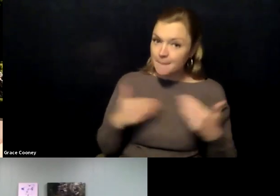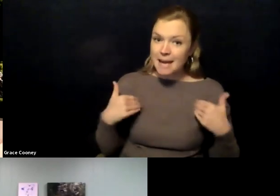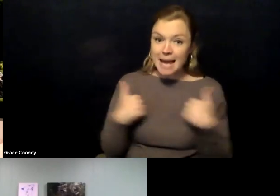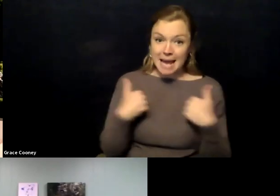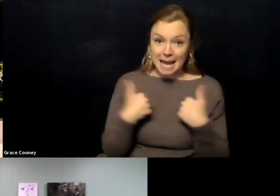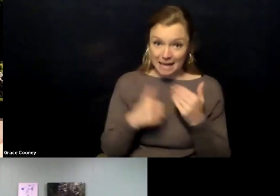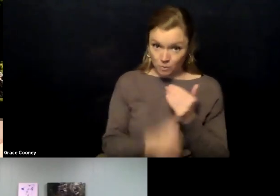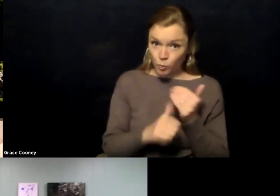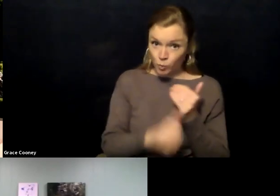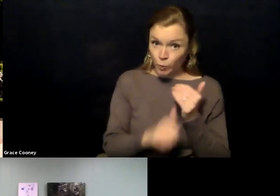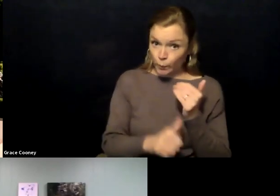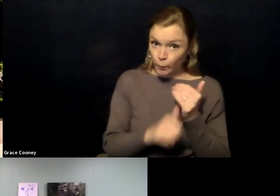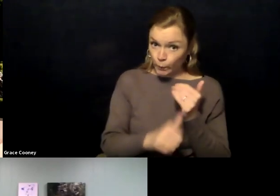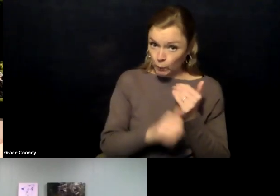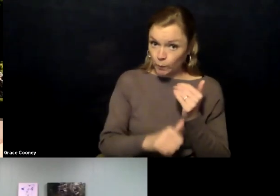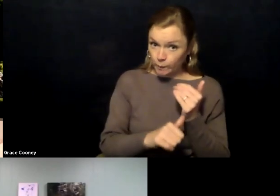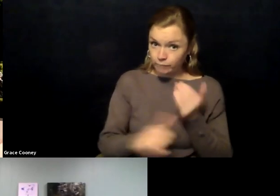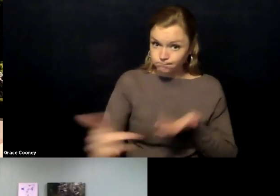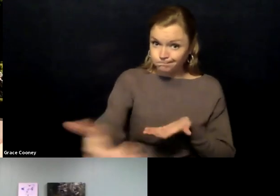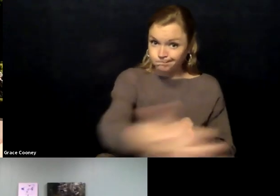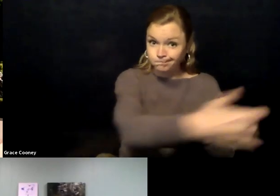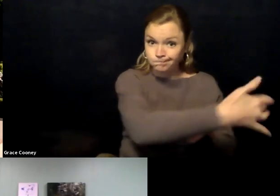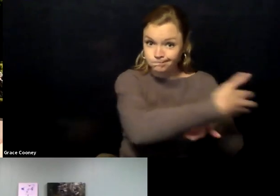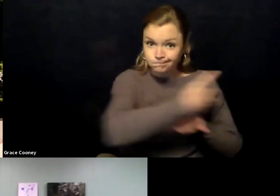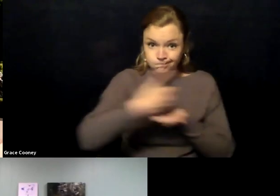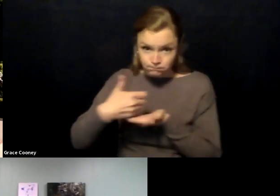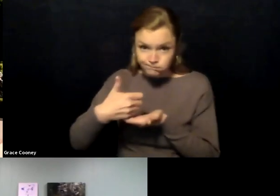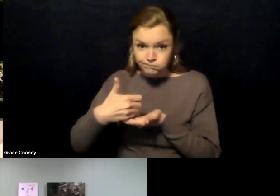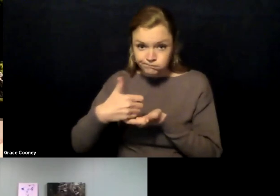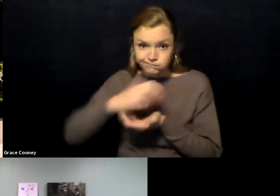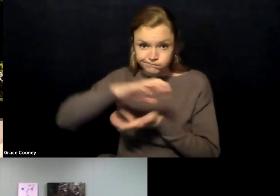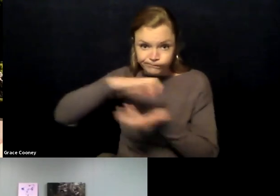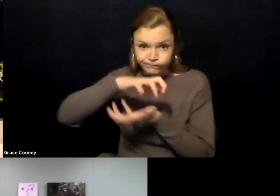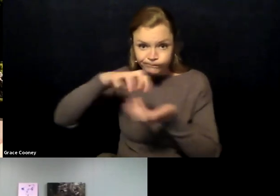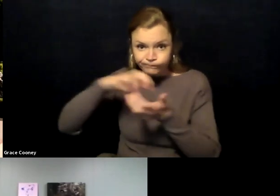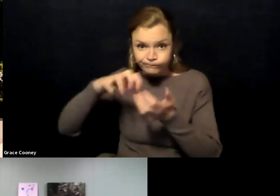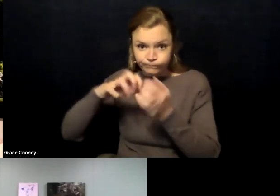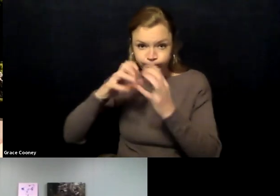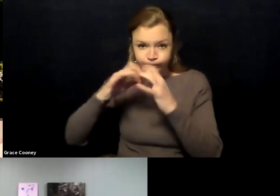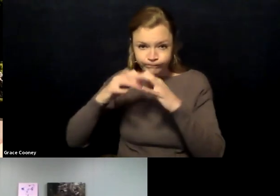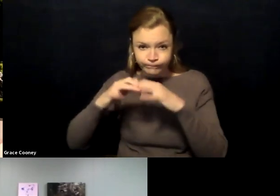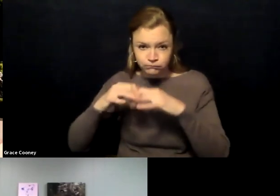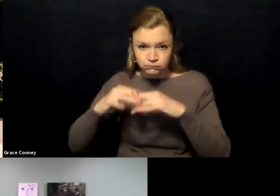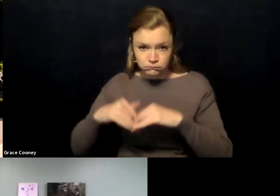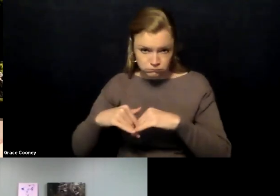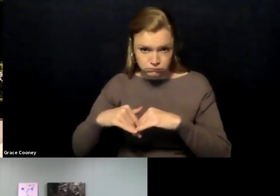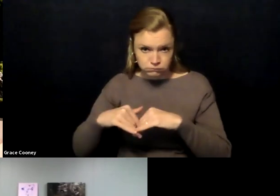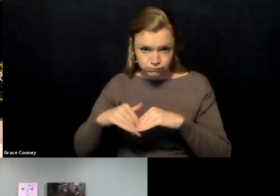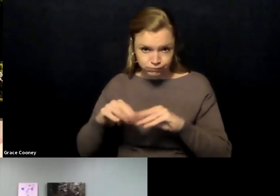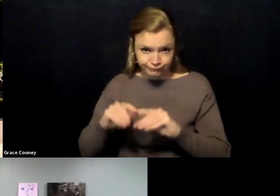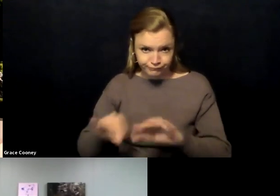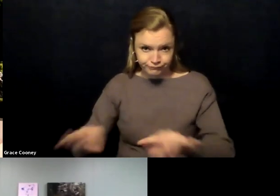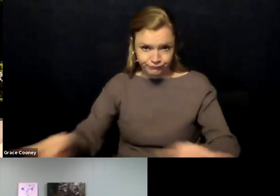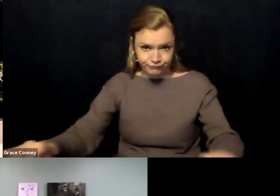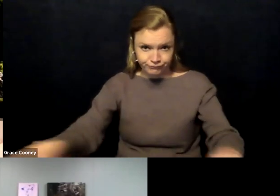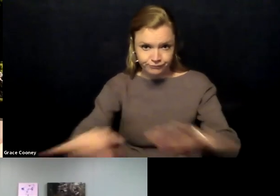of animal poop! But we in our department all of our